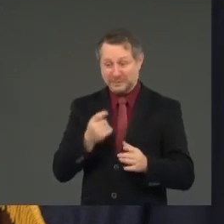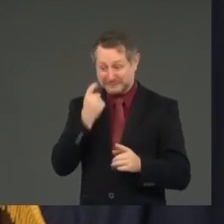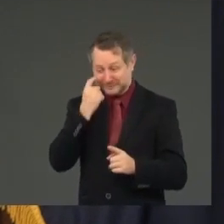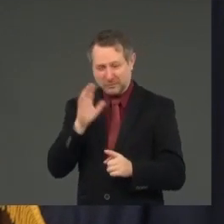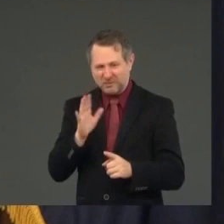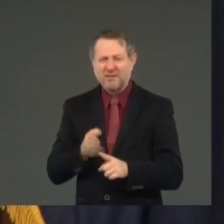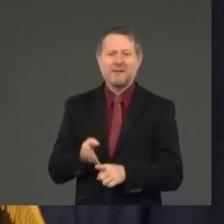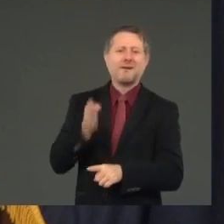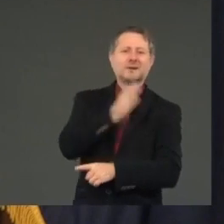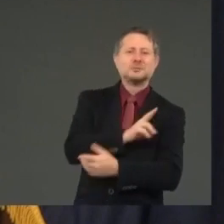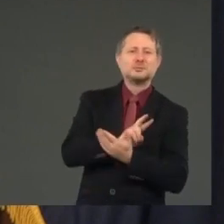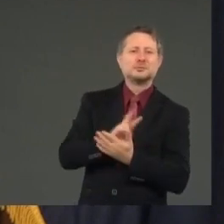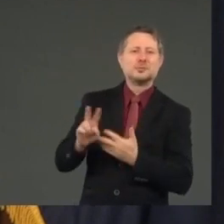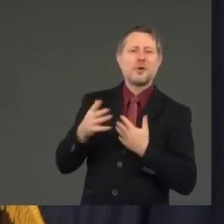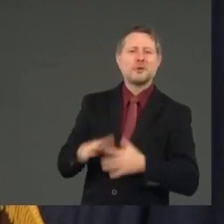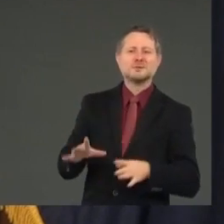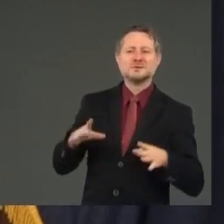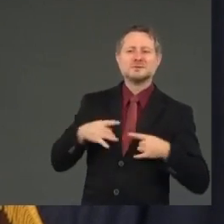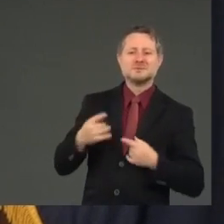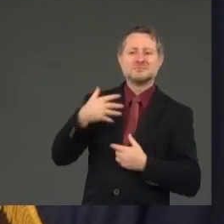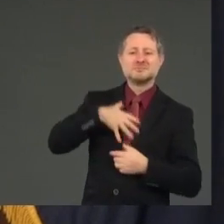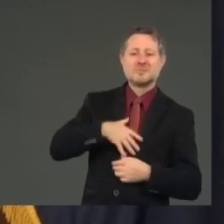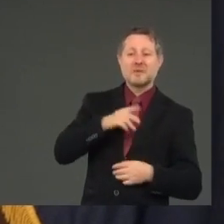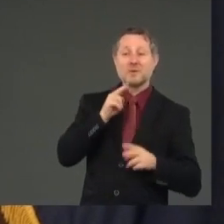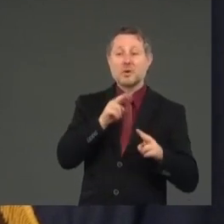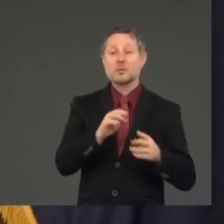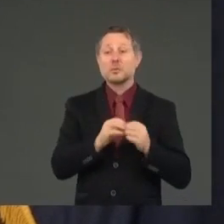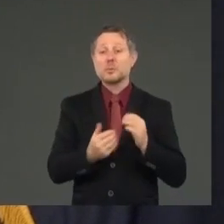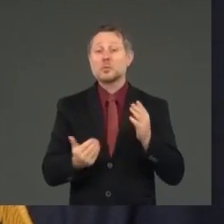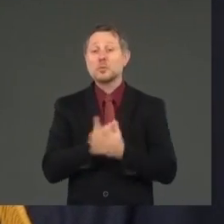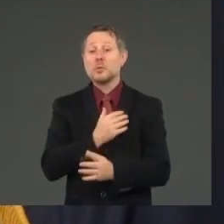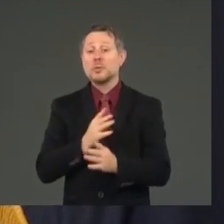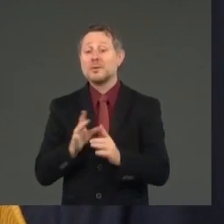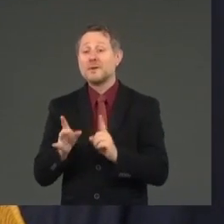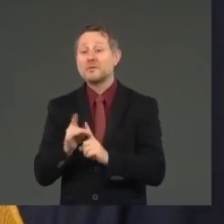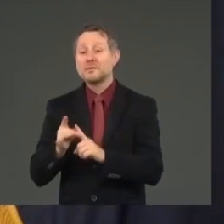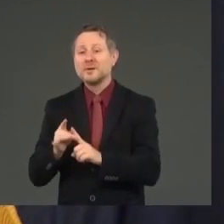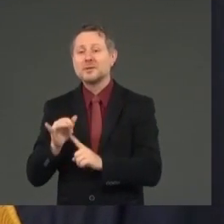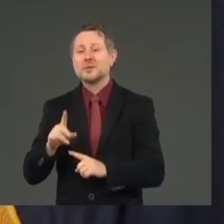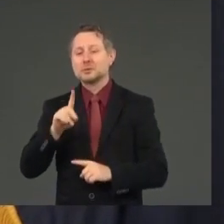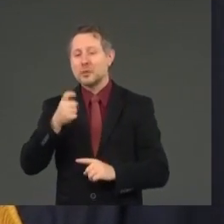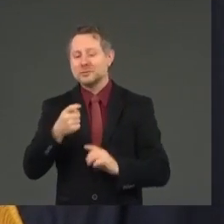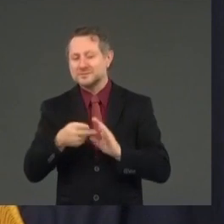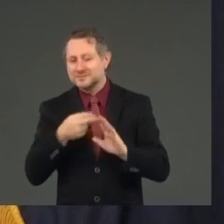LAGGING INDICATOR, BECAUSE THERE'S A COUPLE OF WEEKS.